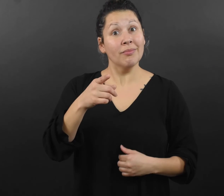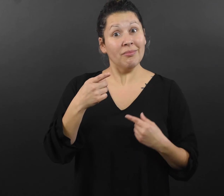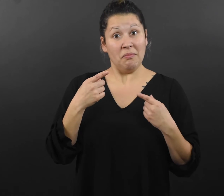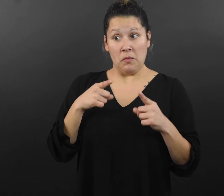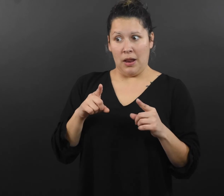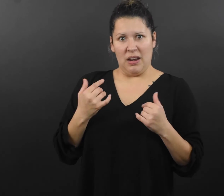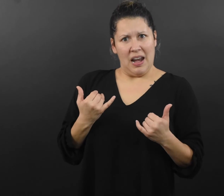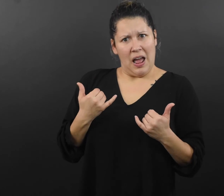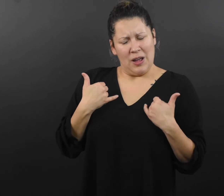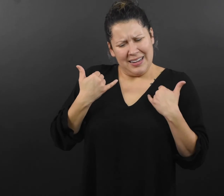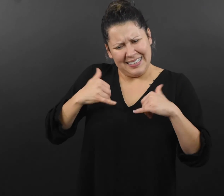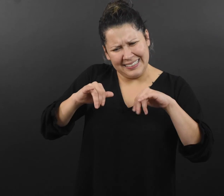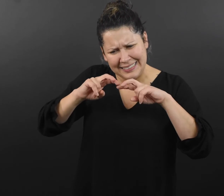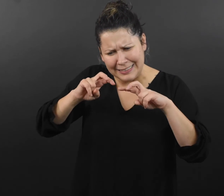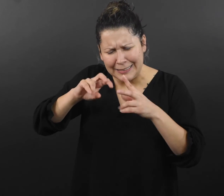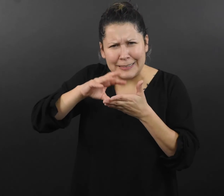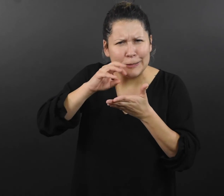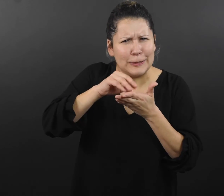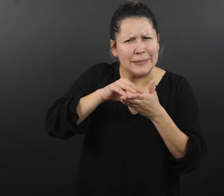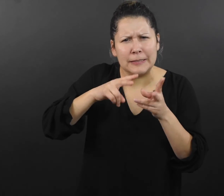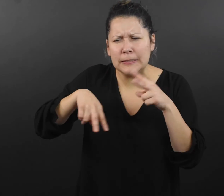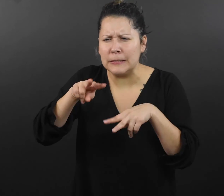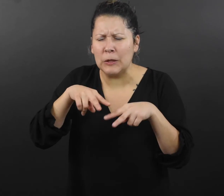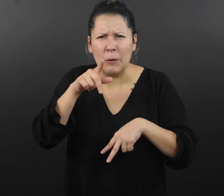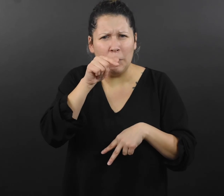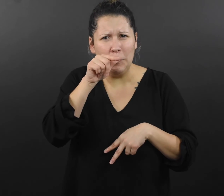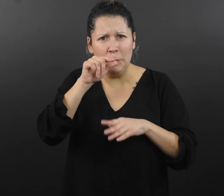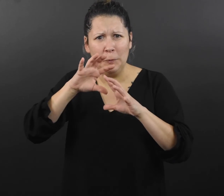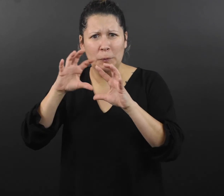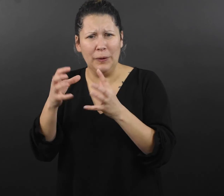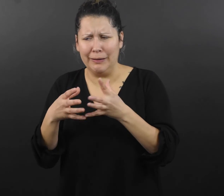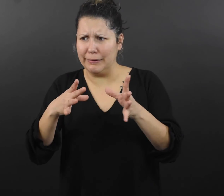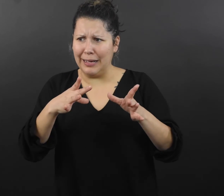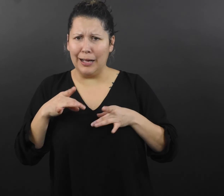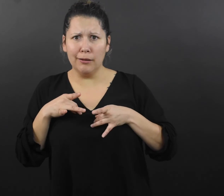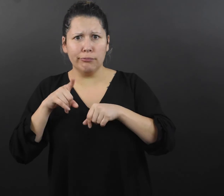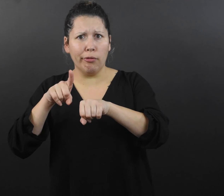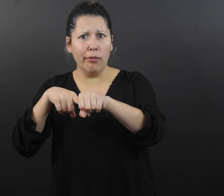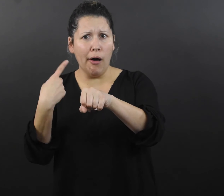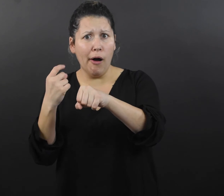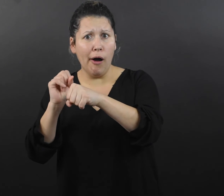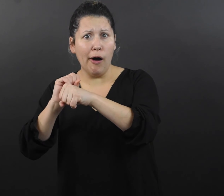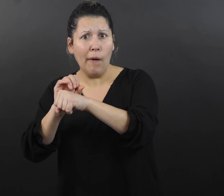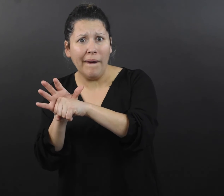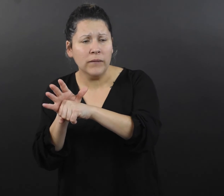While we are still learning about who may be more likely to develop long COVID,